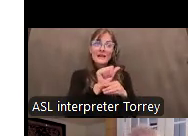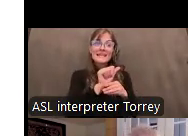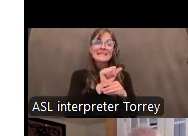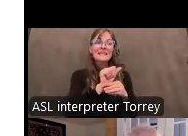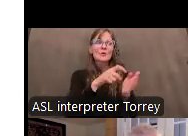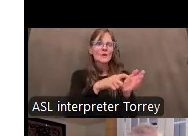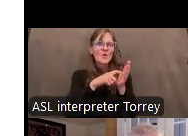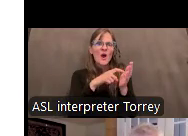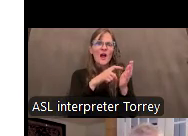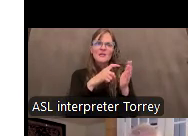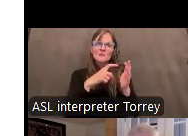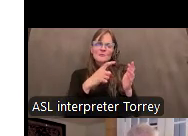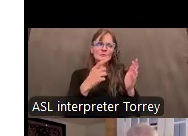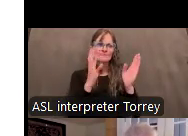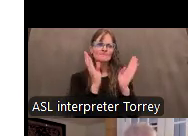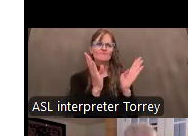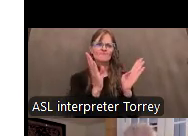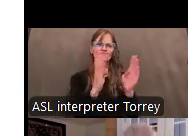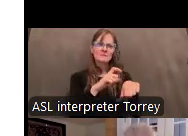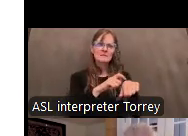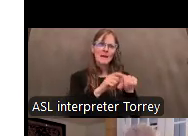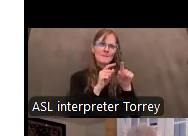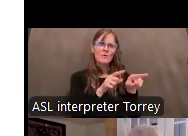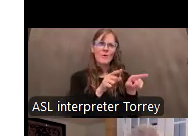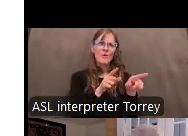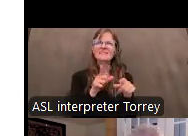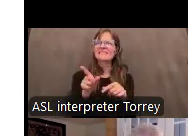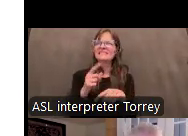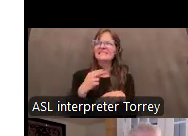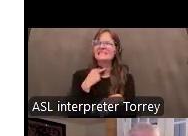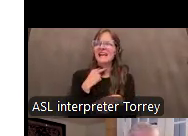And it's hard with childcare and other commitments and other work to get the training.